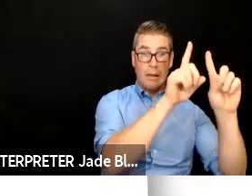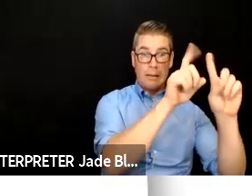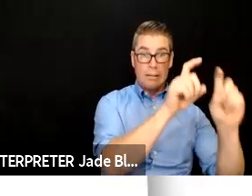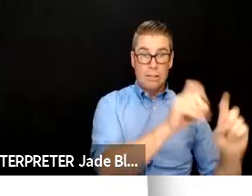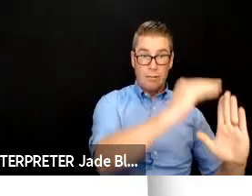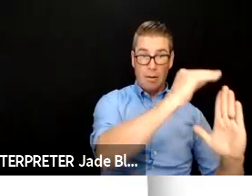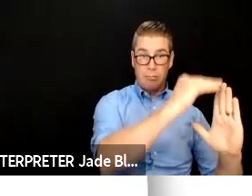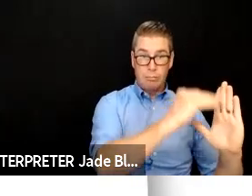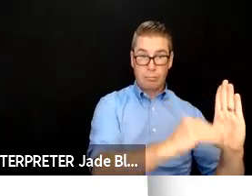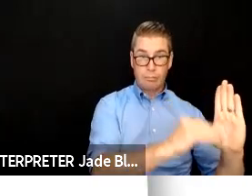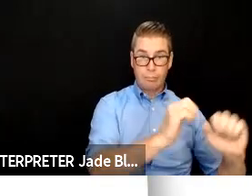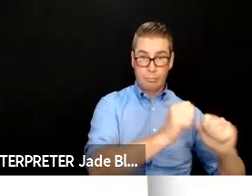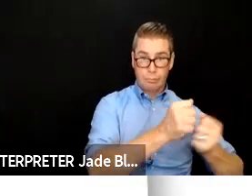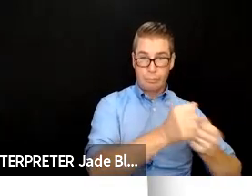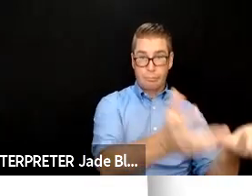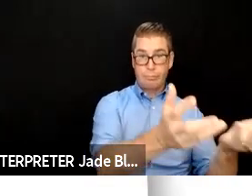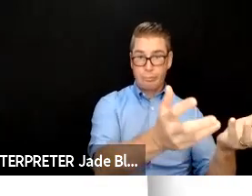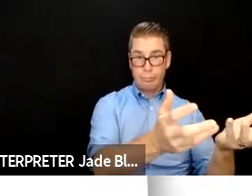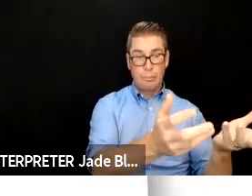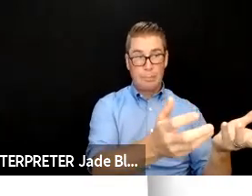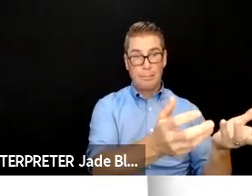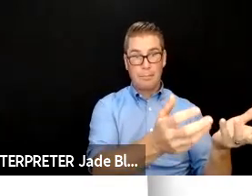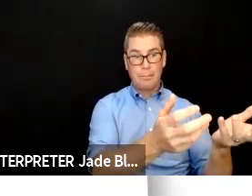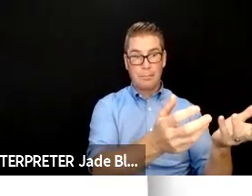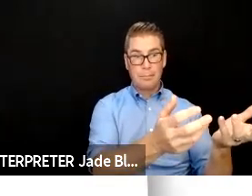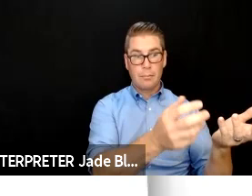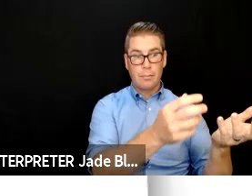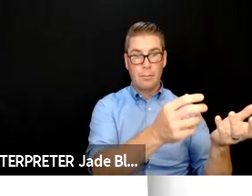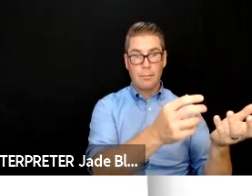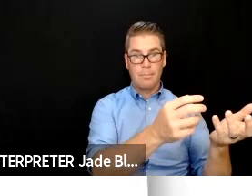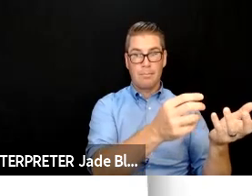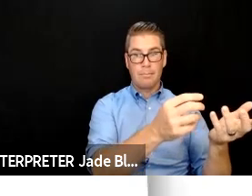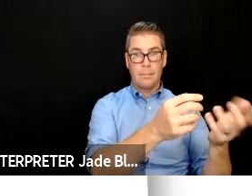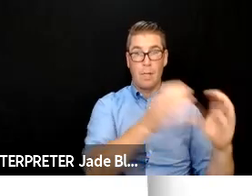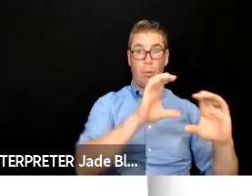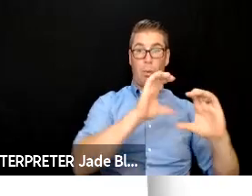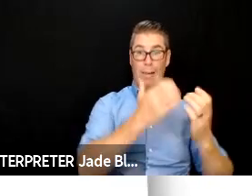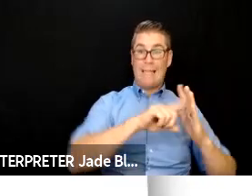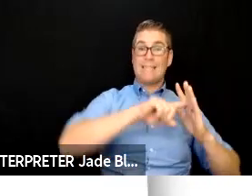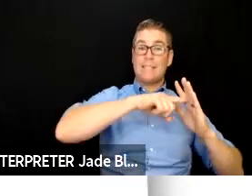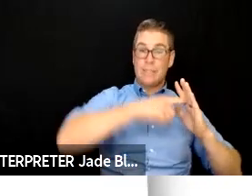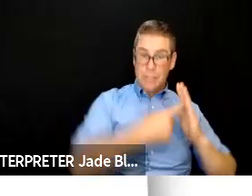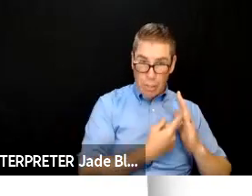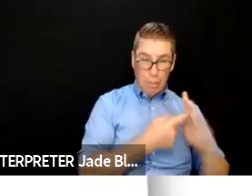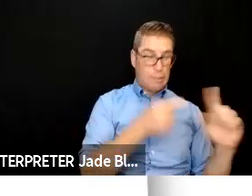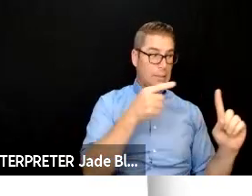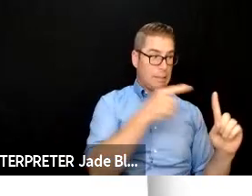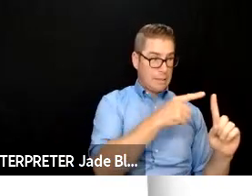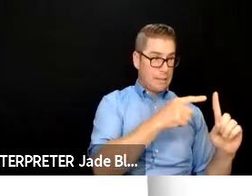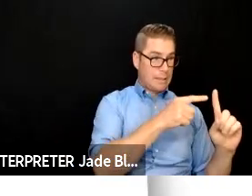Sally Potter: Right after the third week of classes. So, I believe it was the beginning of the fourth week so